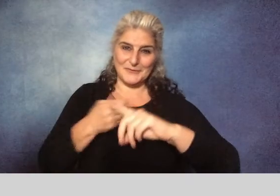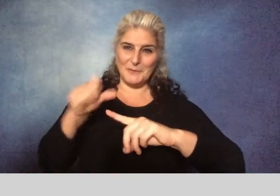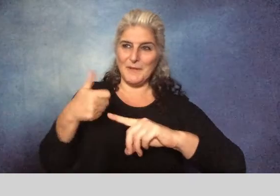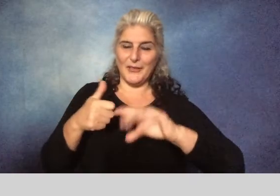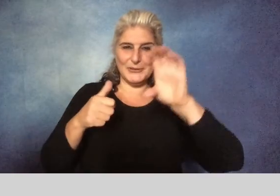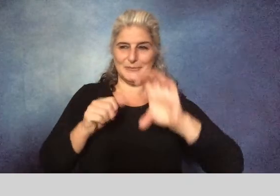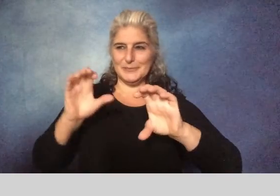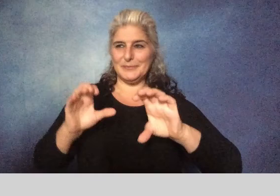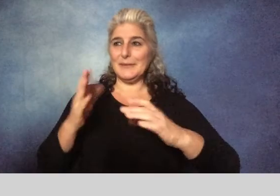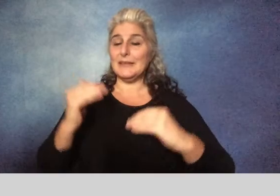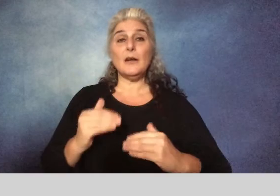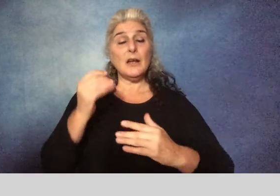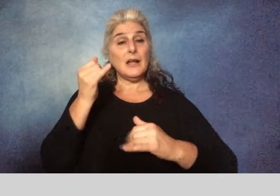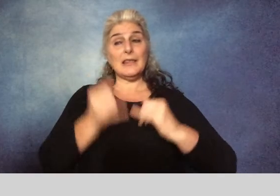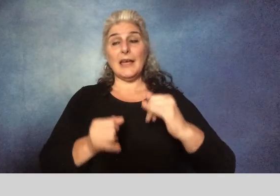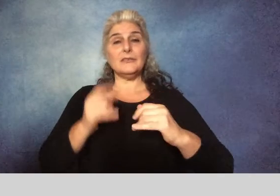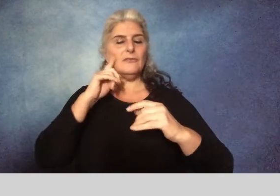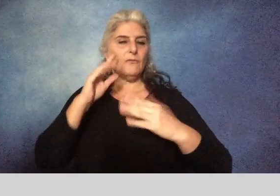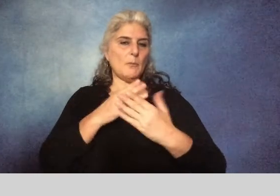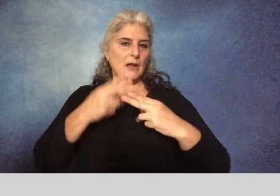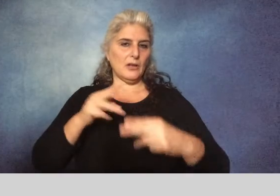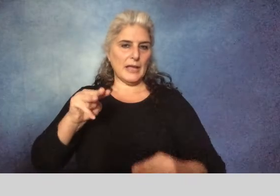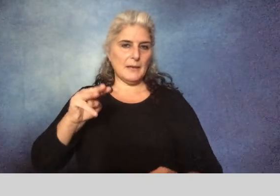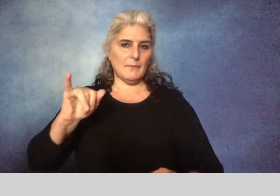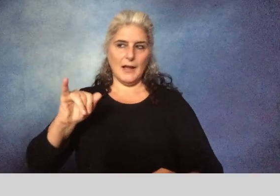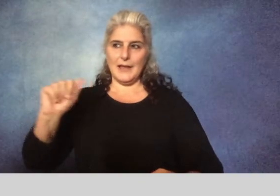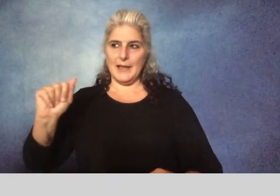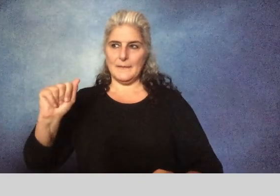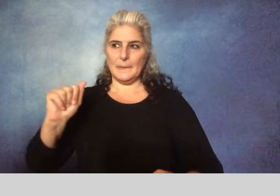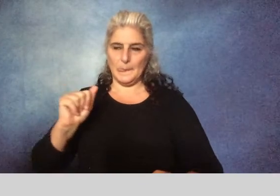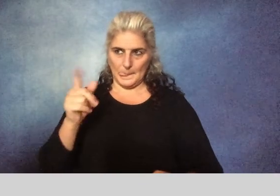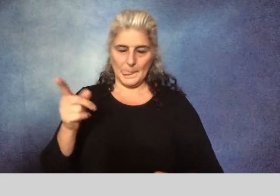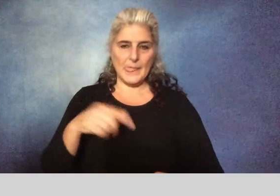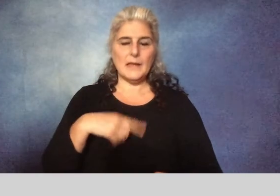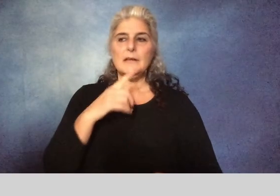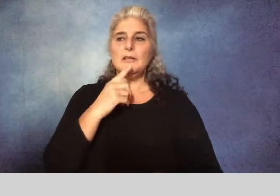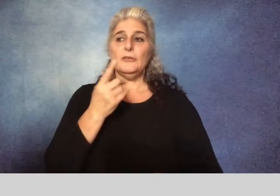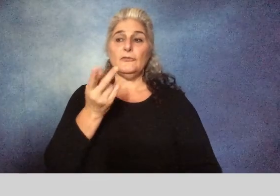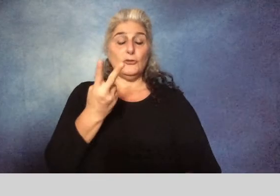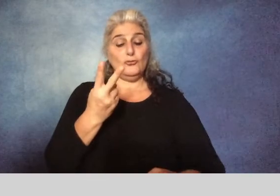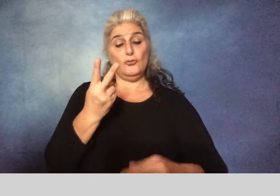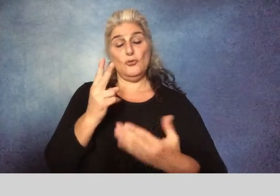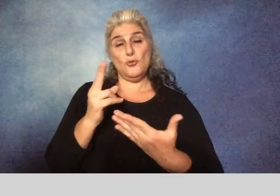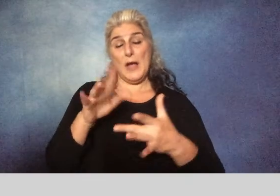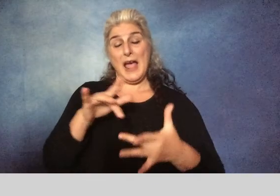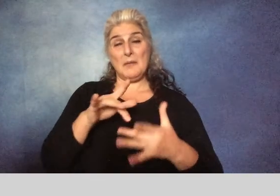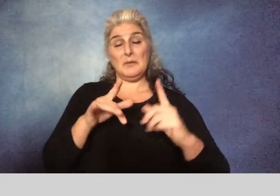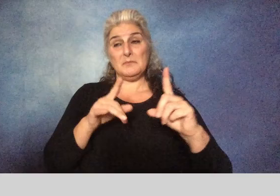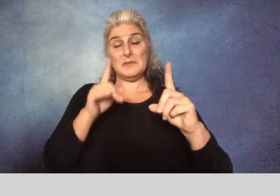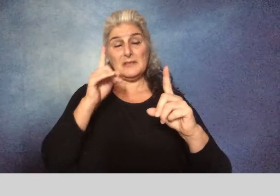And this last plot is for M.I.A. Who's two albums on the list, "Kala" and "Arular" are pretty similar, my opinion,